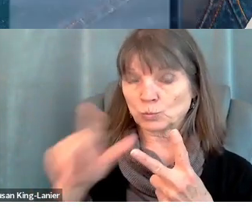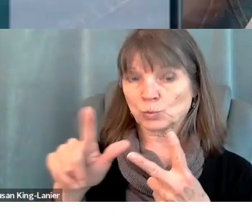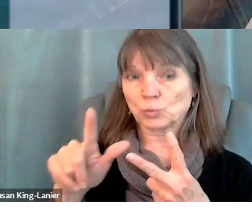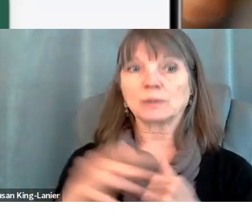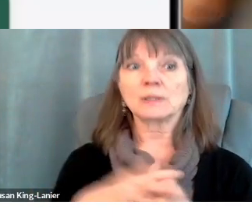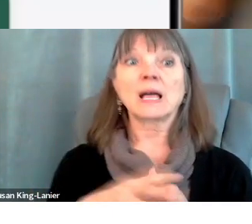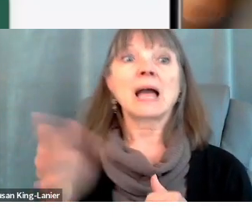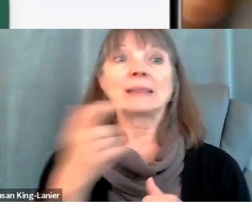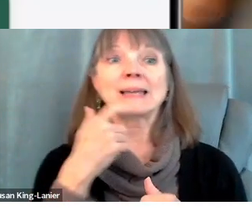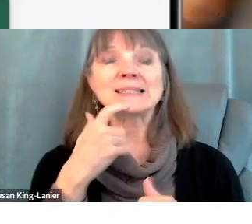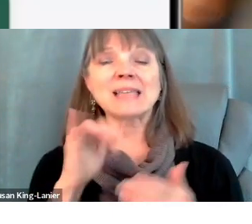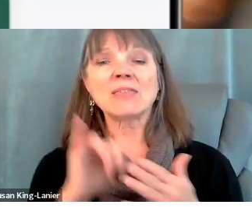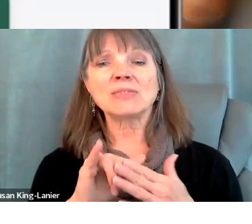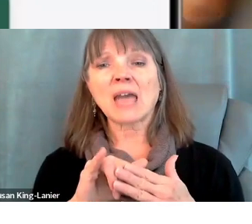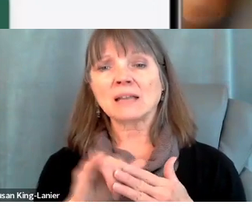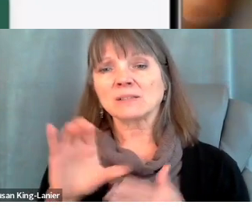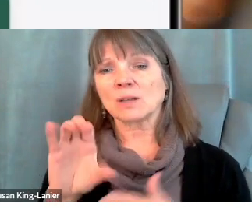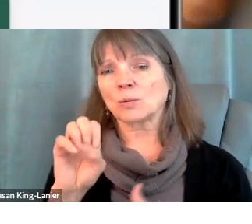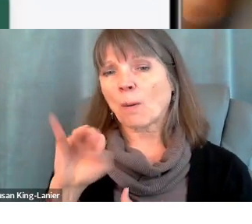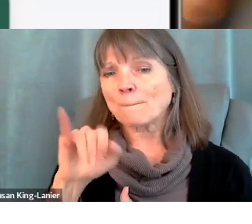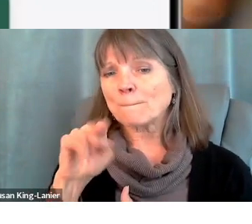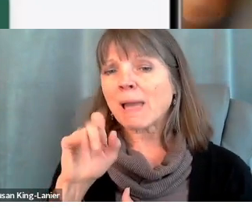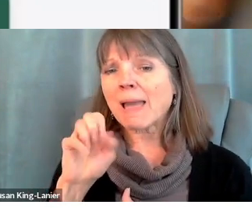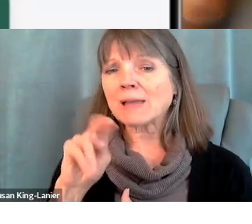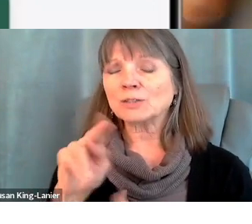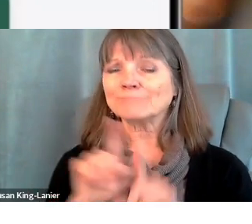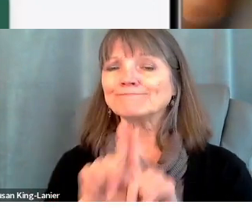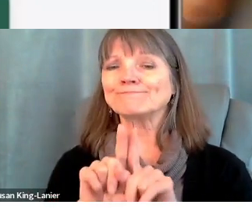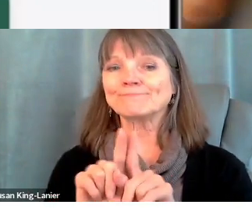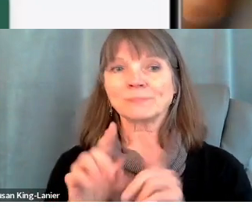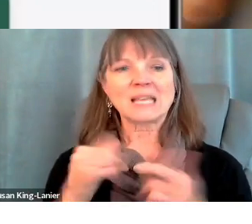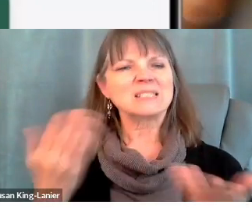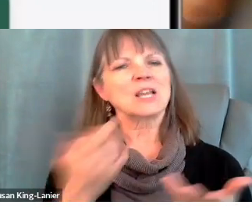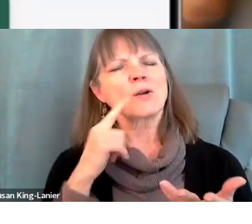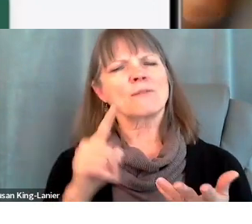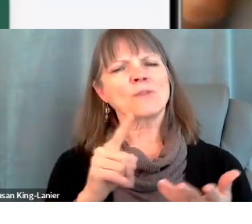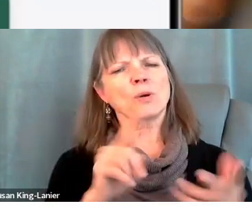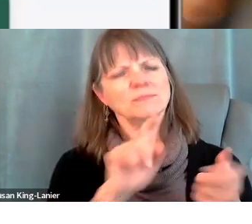As I mentioned, Companion app is here to provide a supportive community resources.